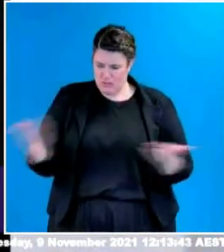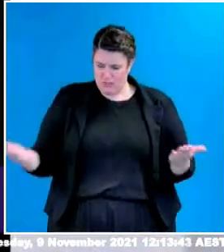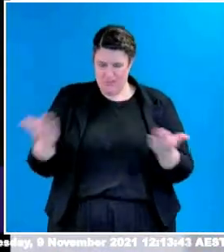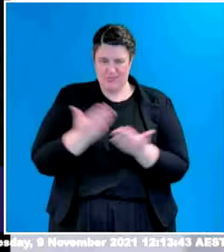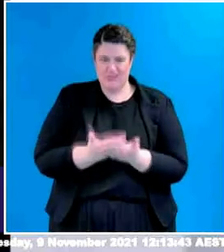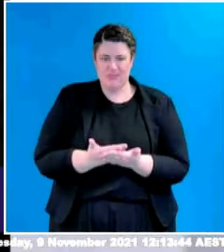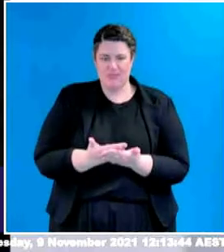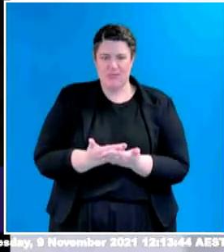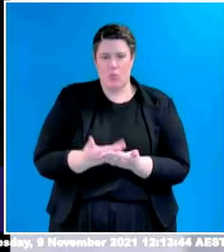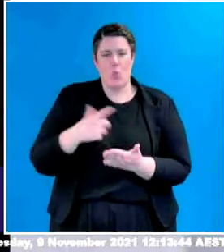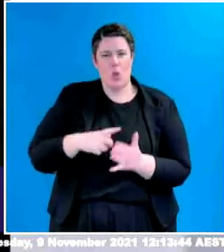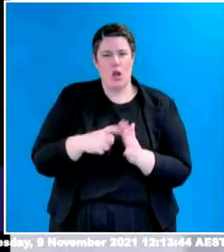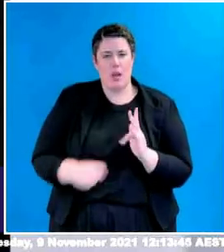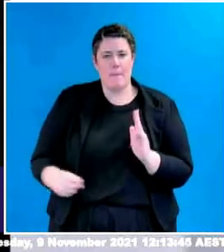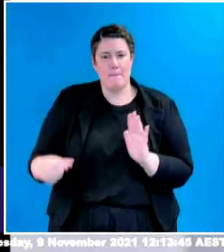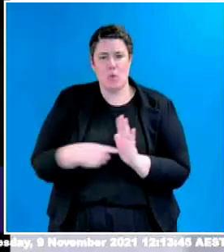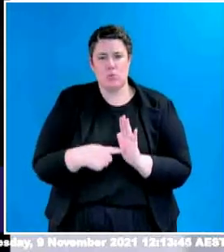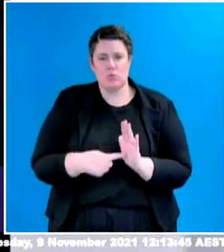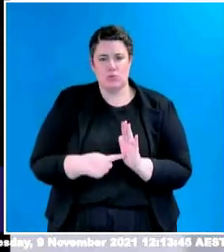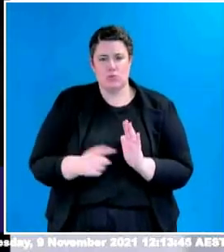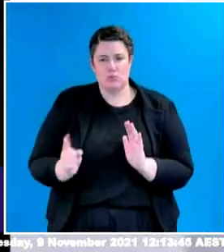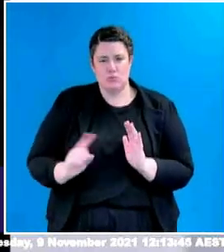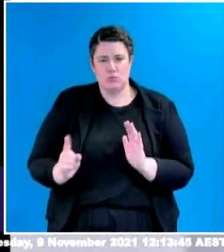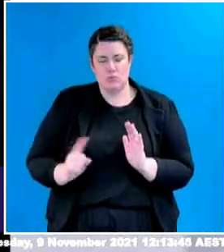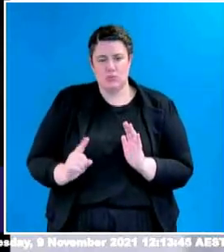Australian systems and practices?